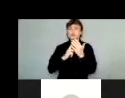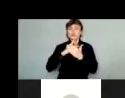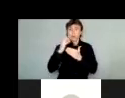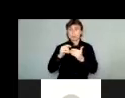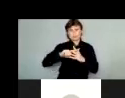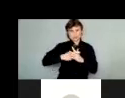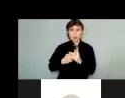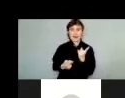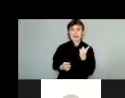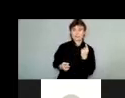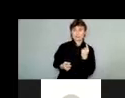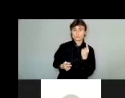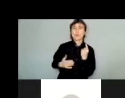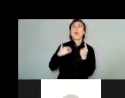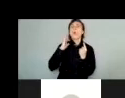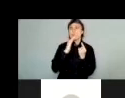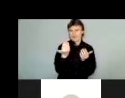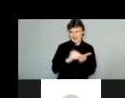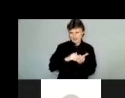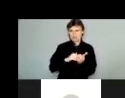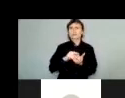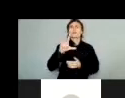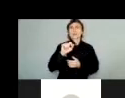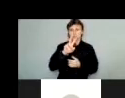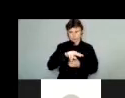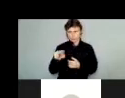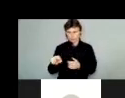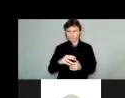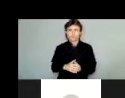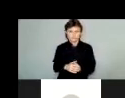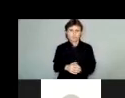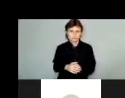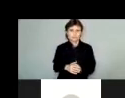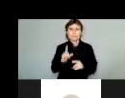offered again in 2022 in some form, but it is currently under evaluation.